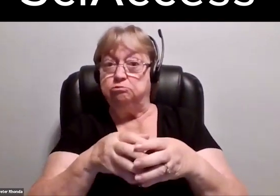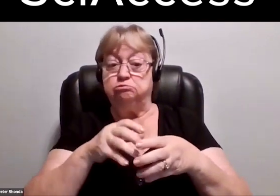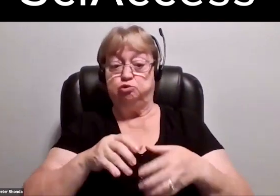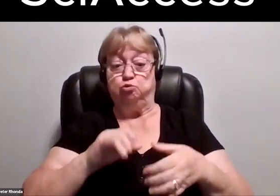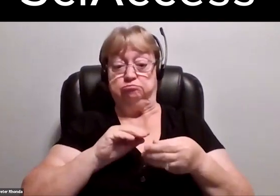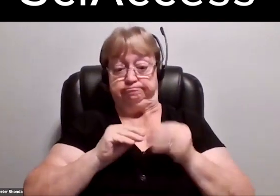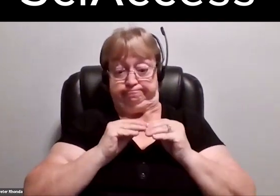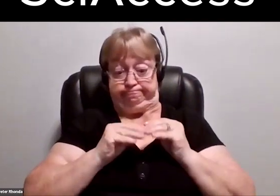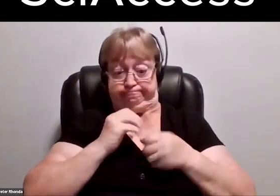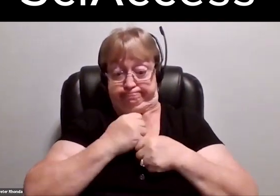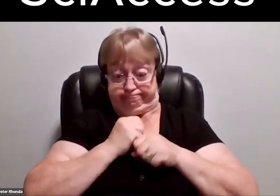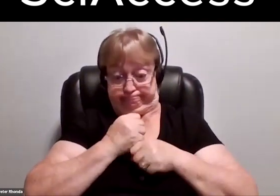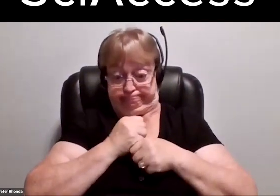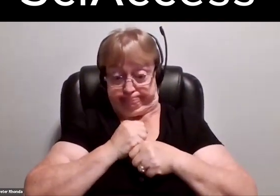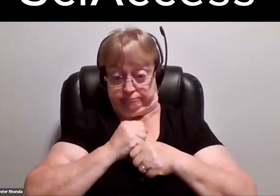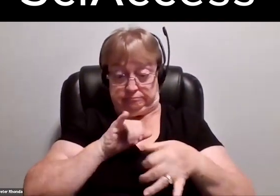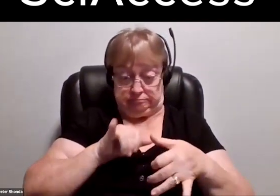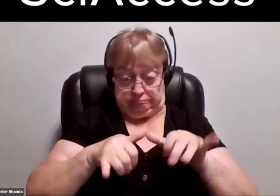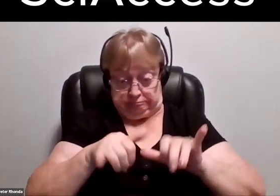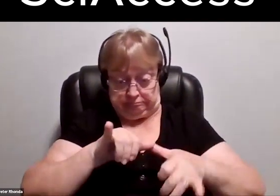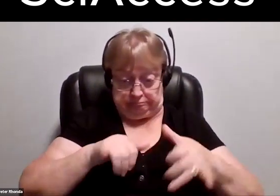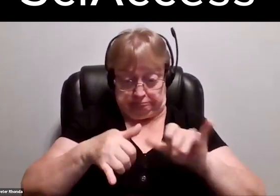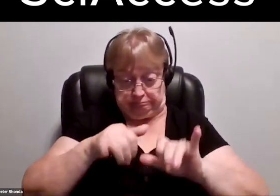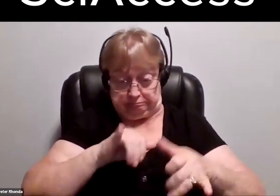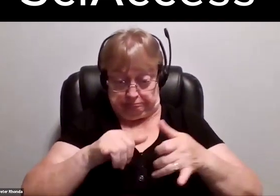and learn how to use a desktop 3D printer.